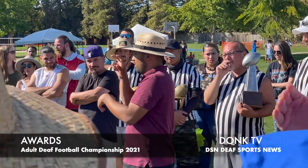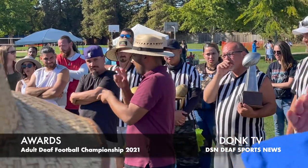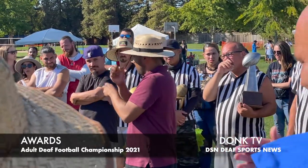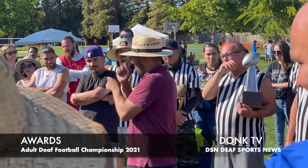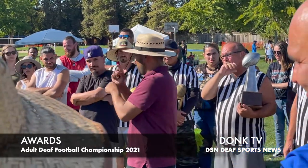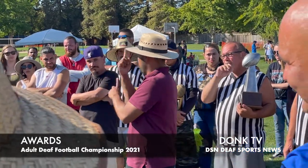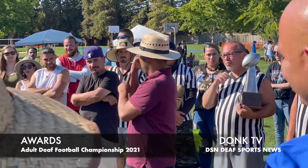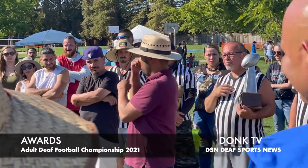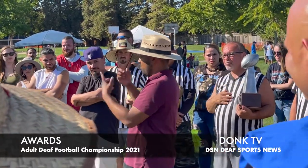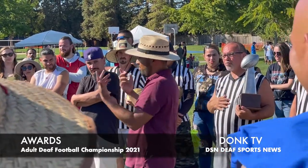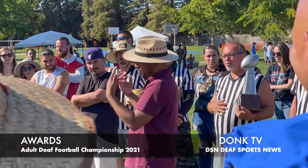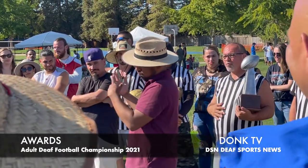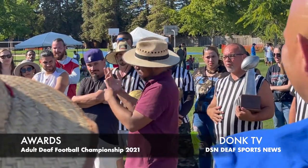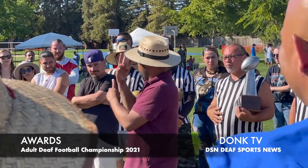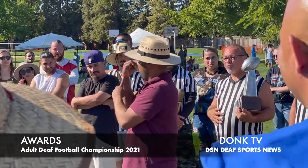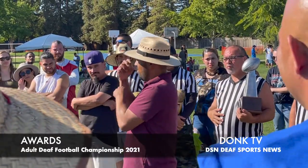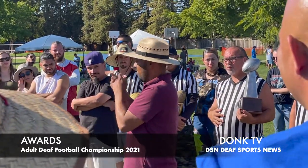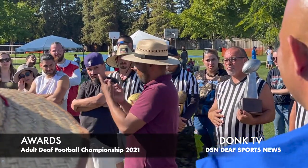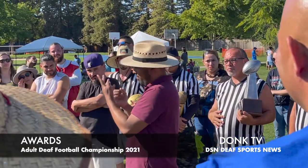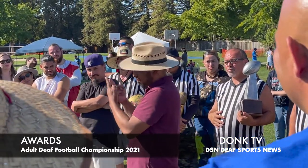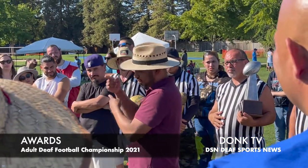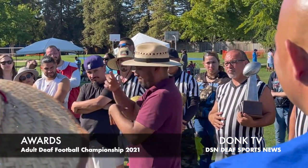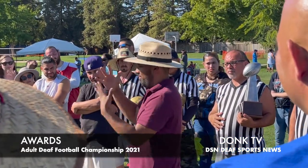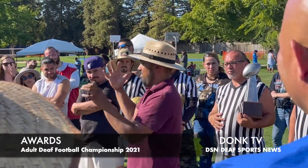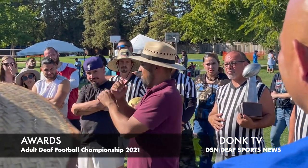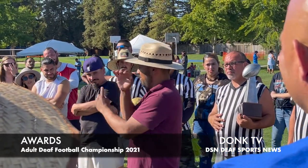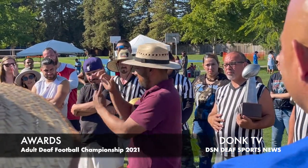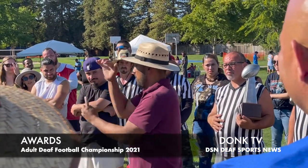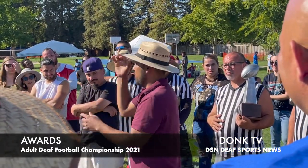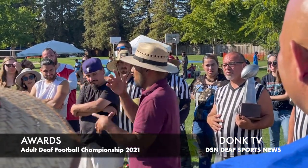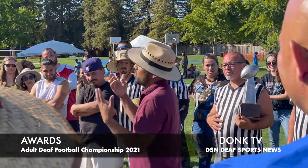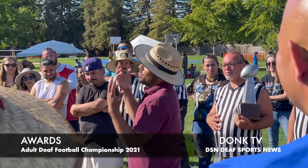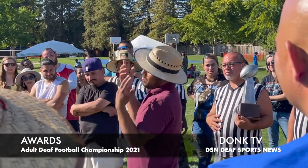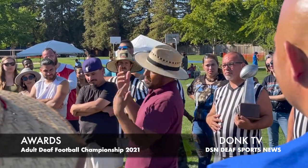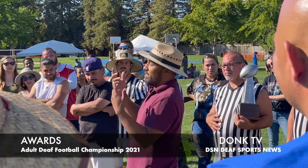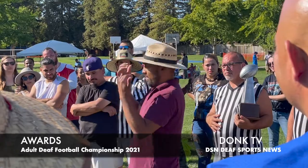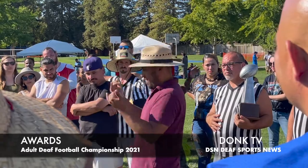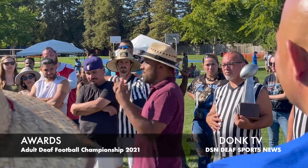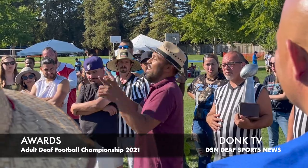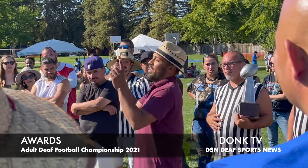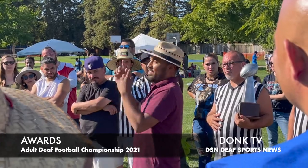Eagles Two years ago won came back and couldn't finish